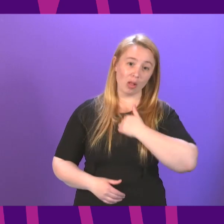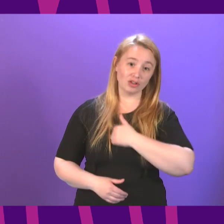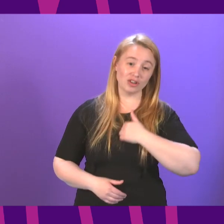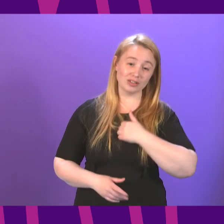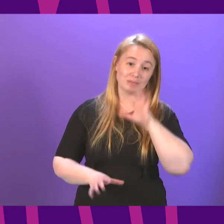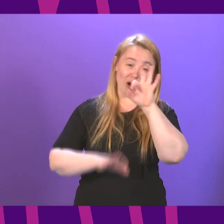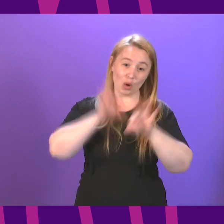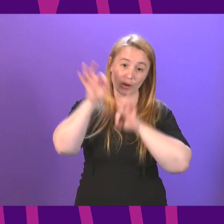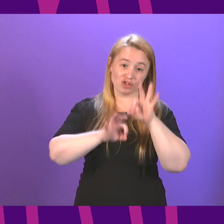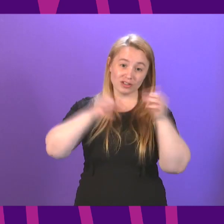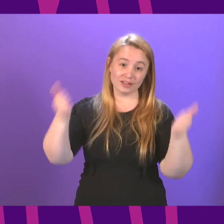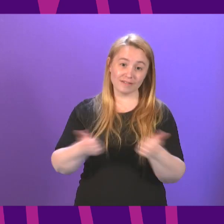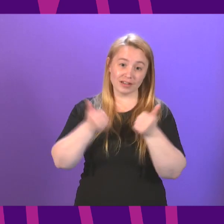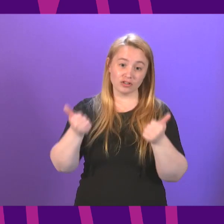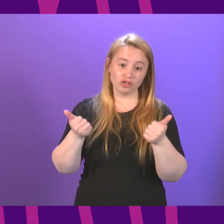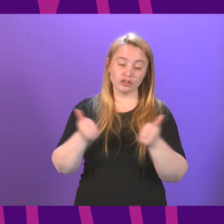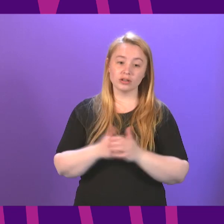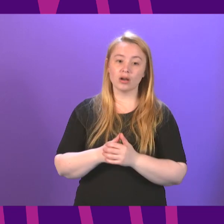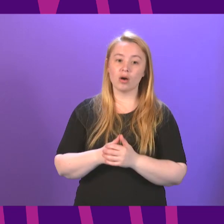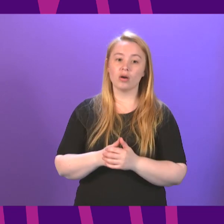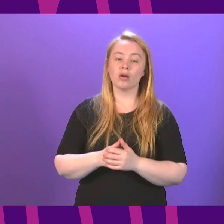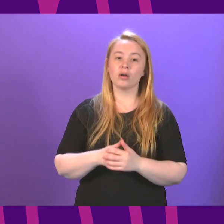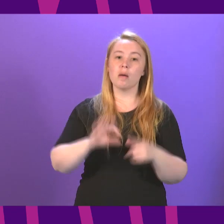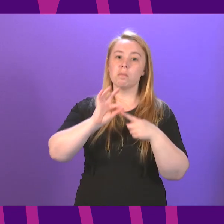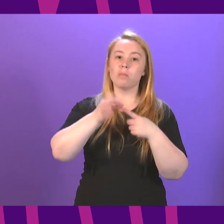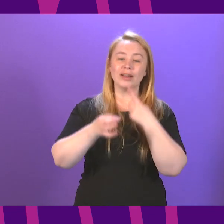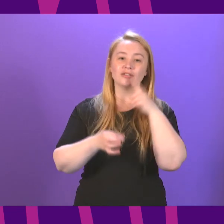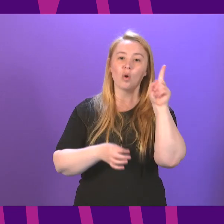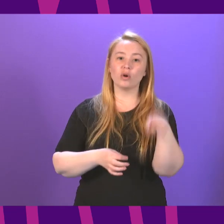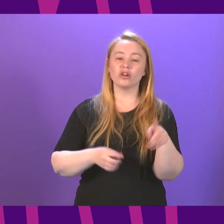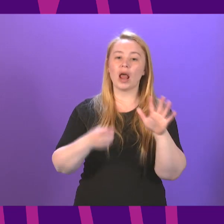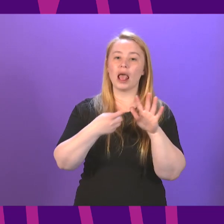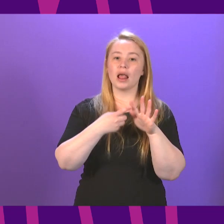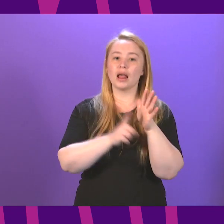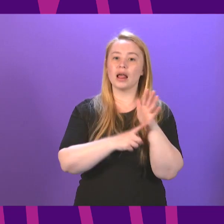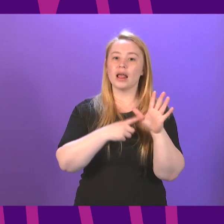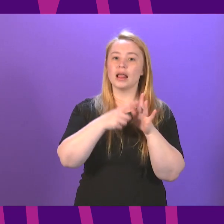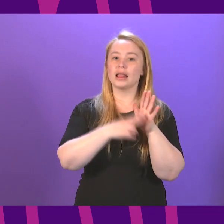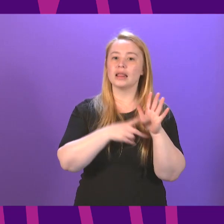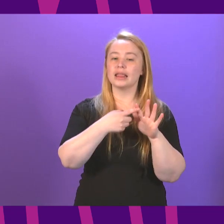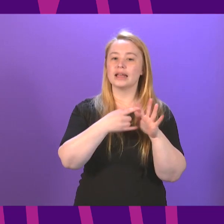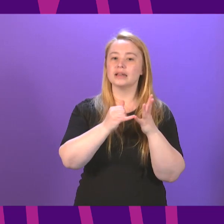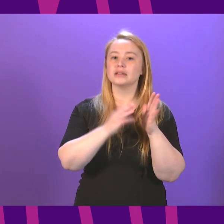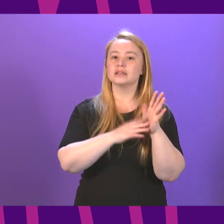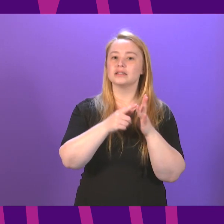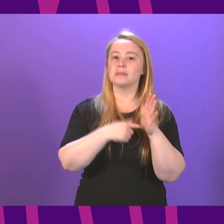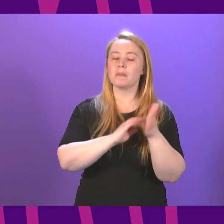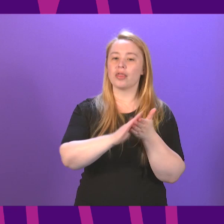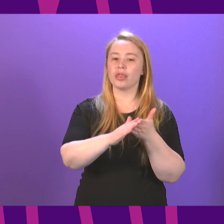Elaine Smith (Central Scotland) (Lab): On a point of order, Presiding Officer. As we are